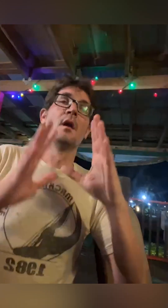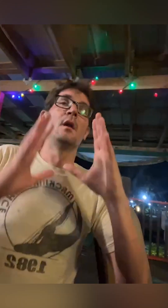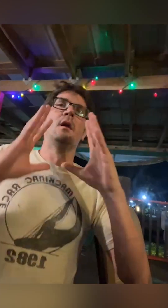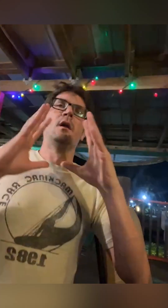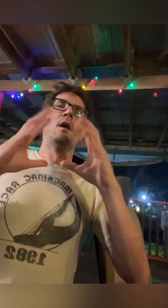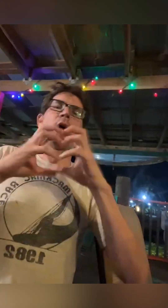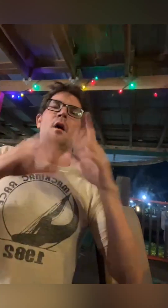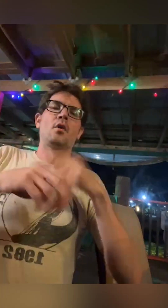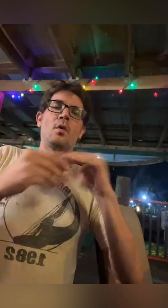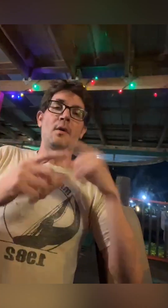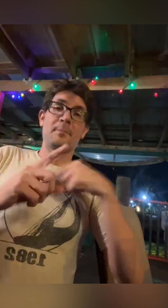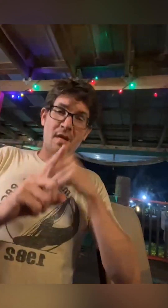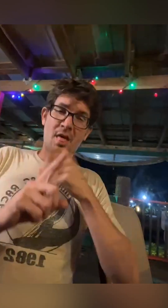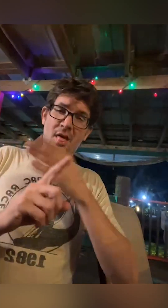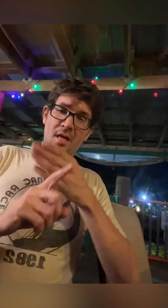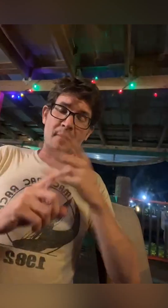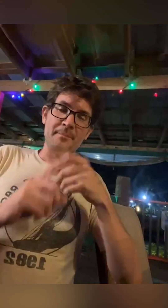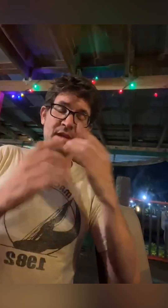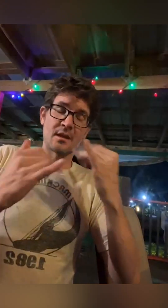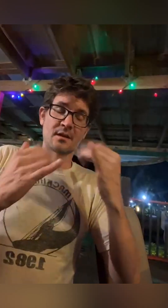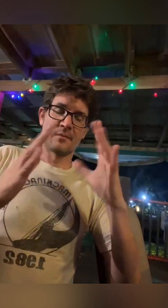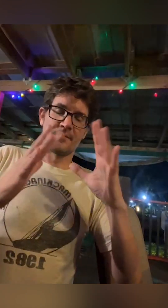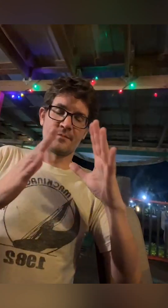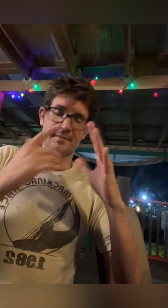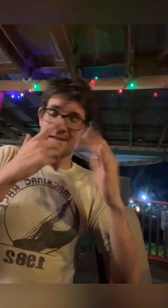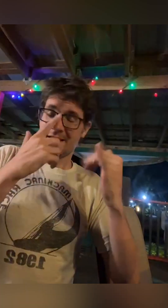Oh man, it’s a long story… but—